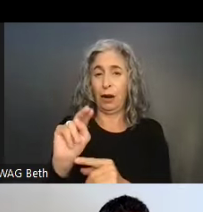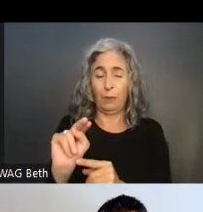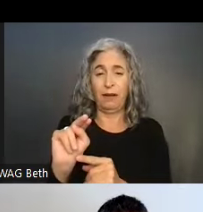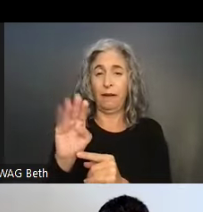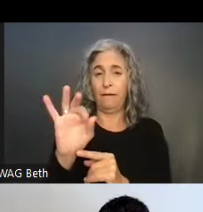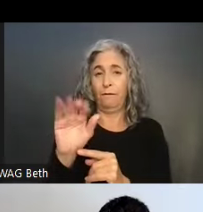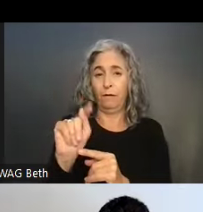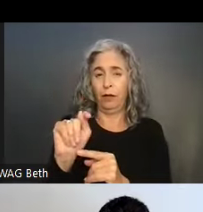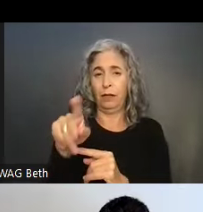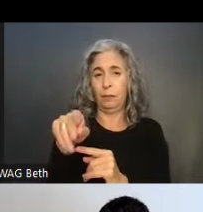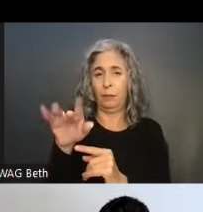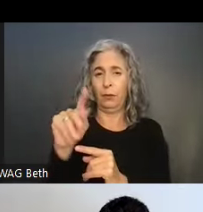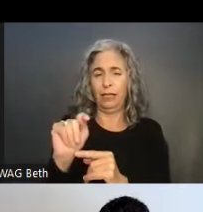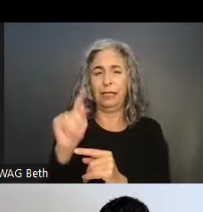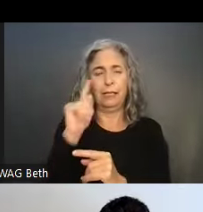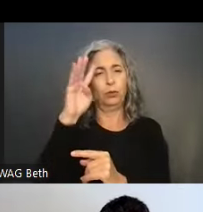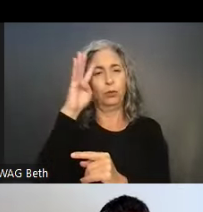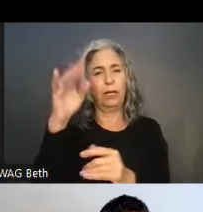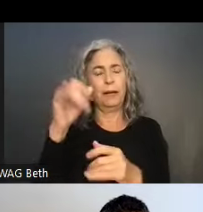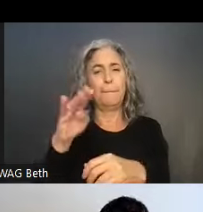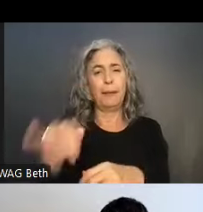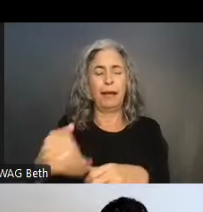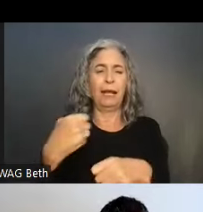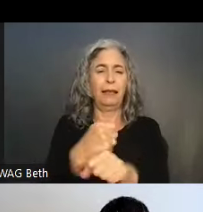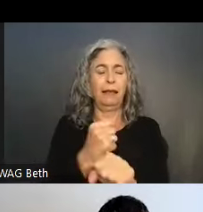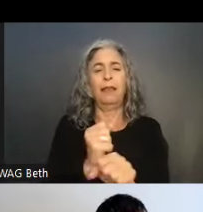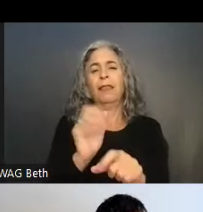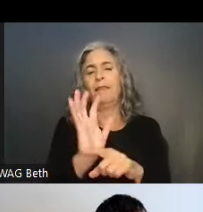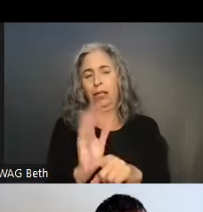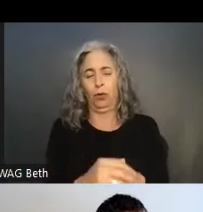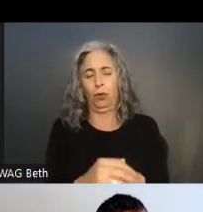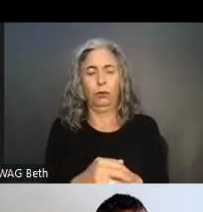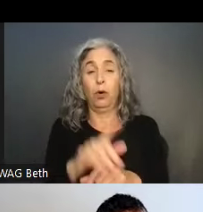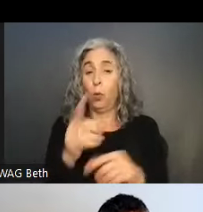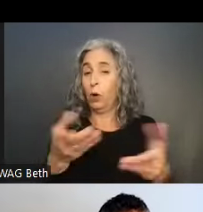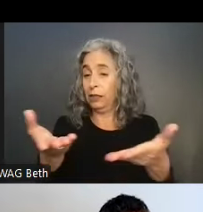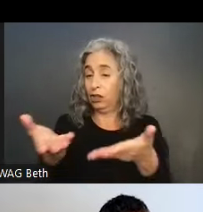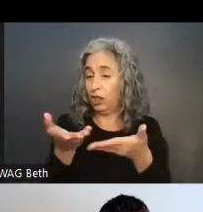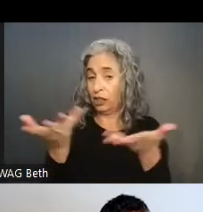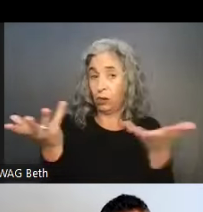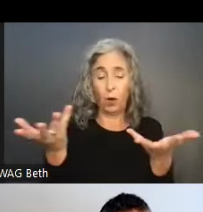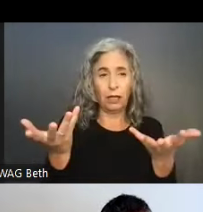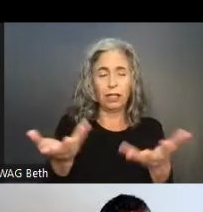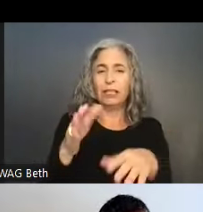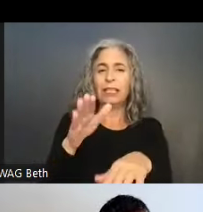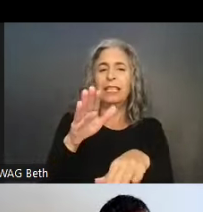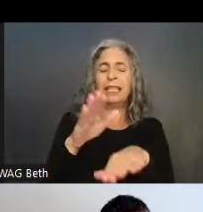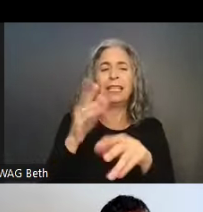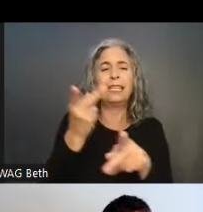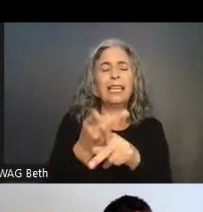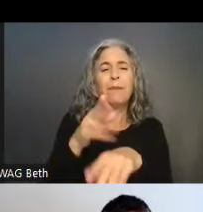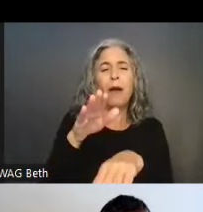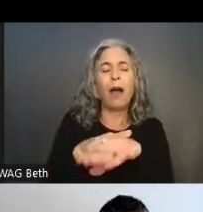produced by the video. So one suggestion is to make turning on video an exception rather than